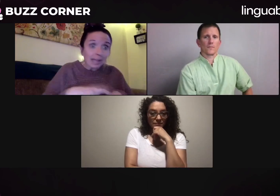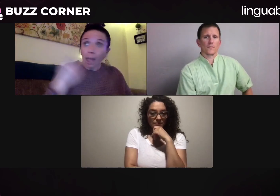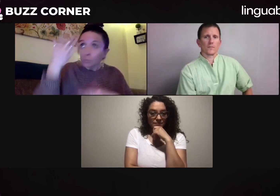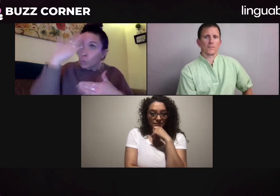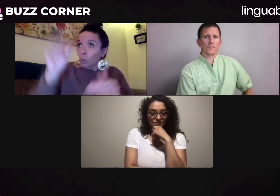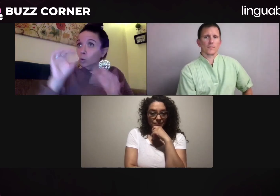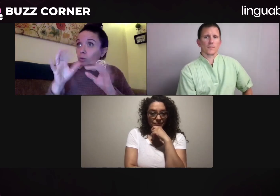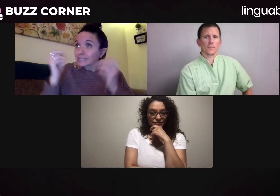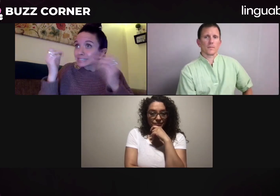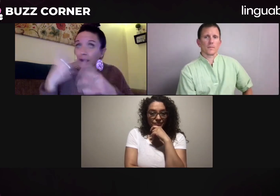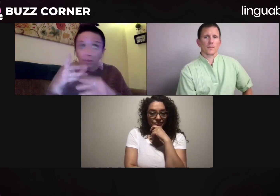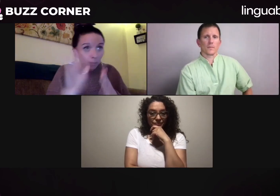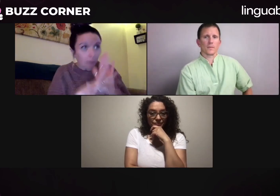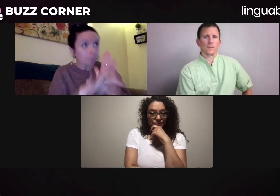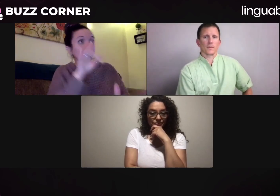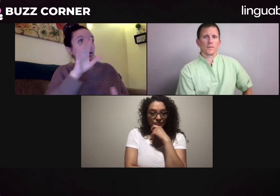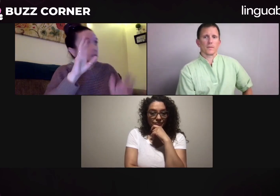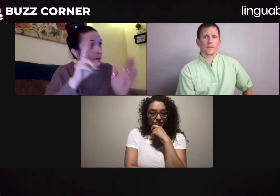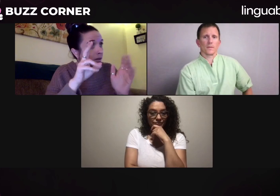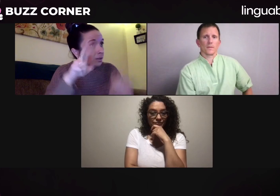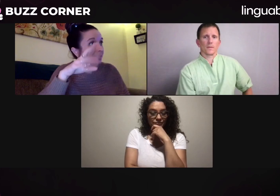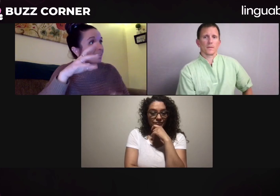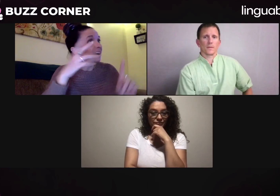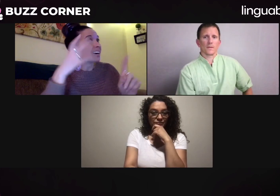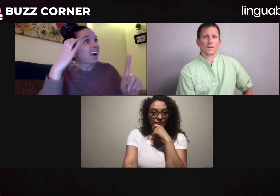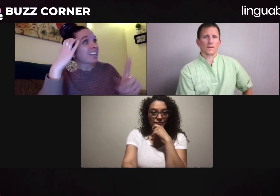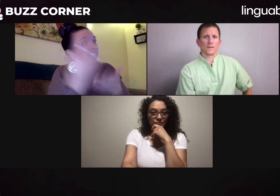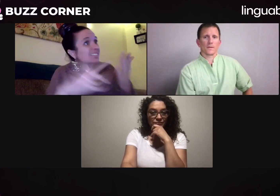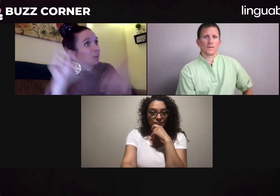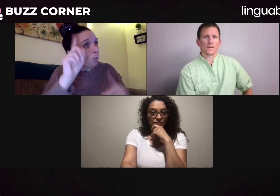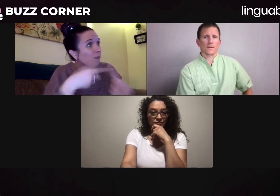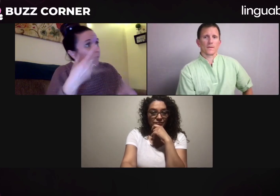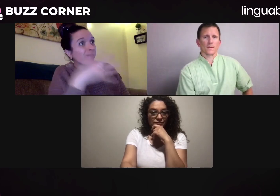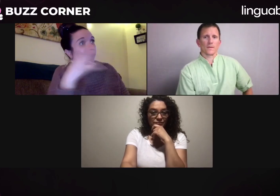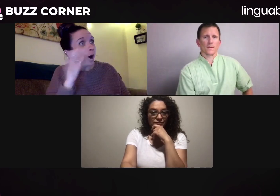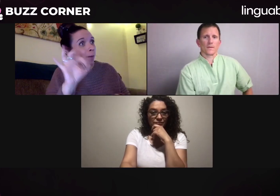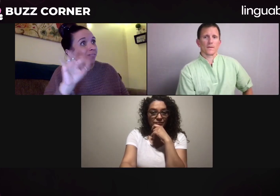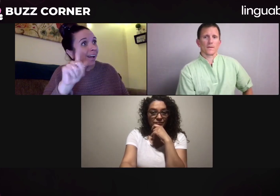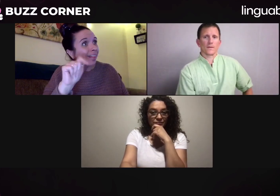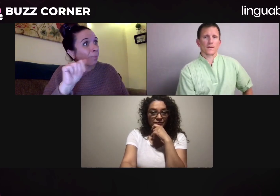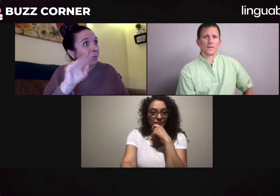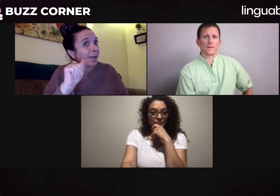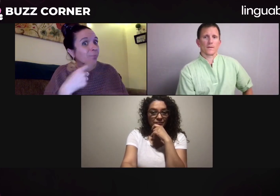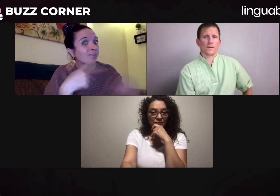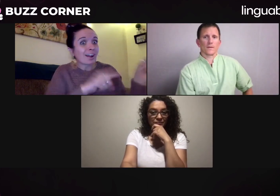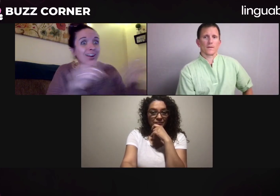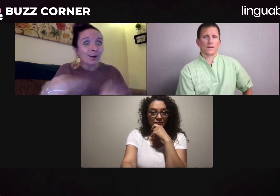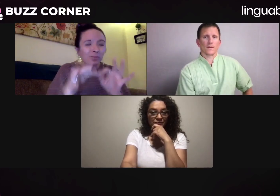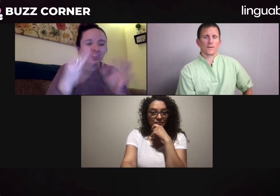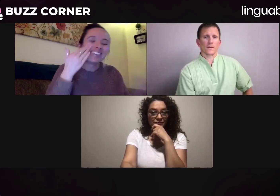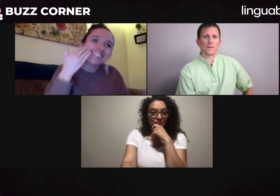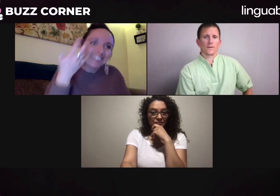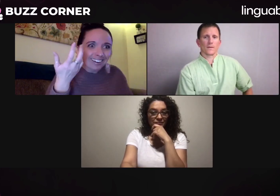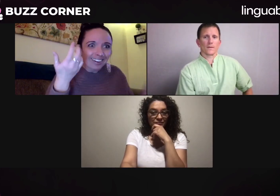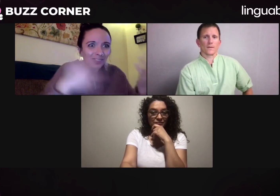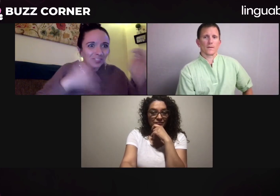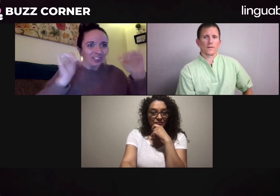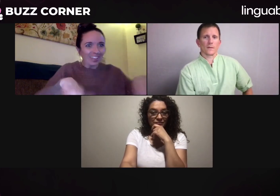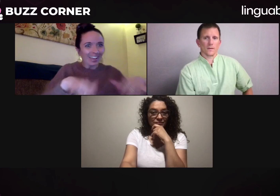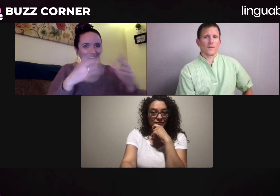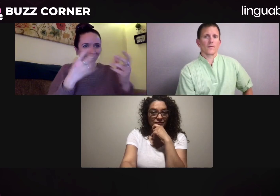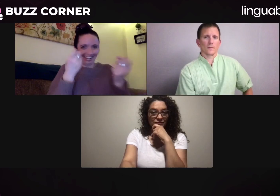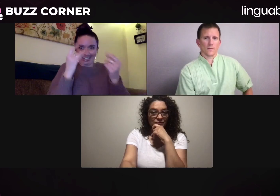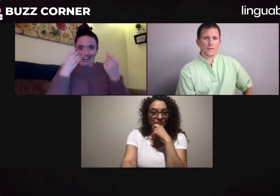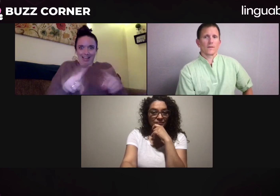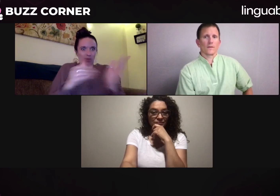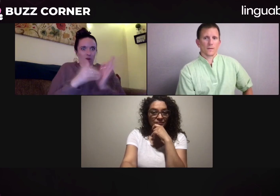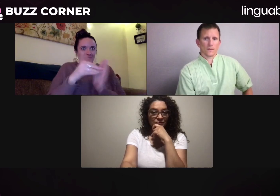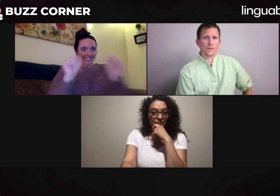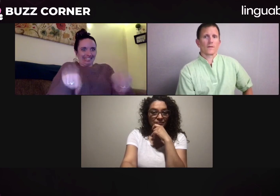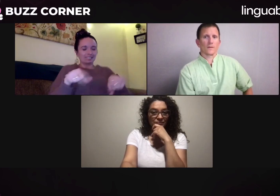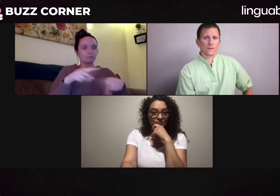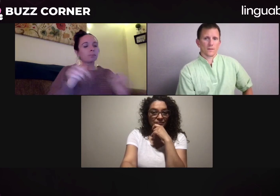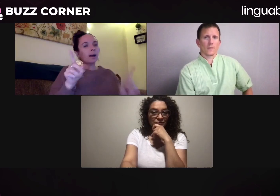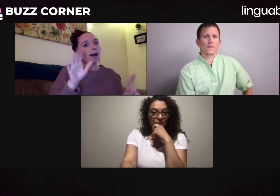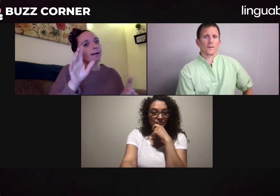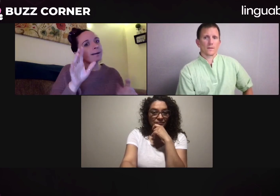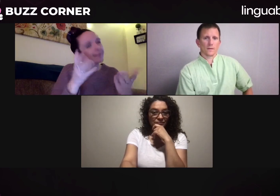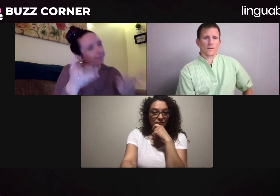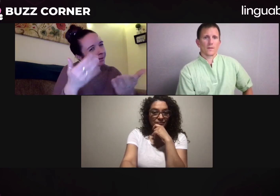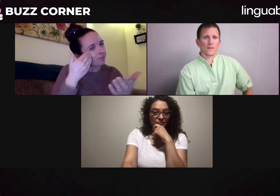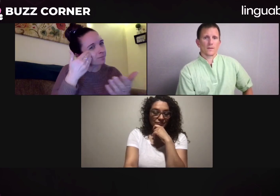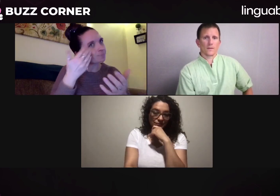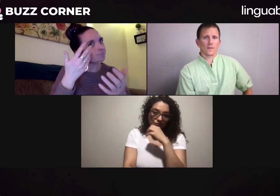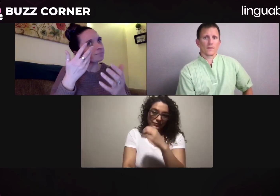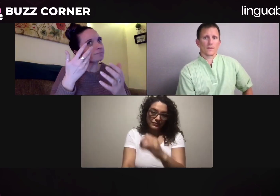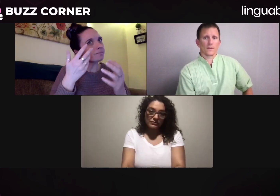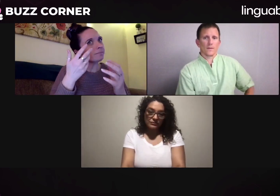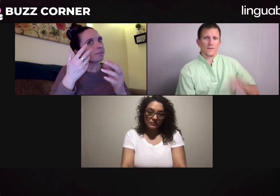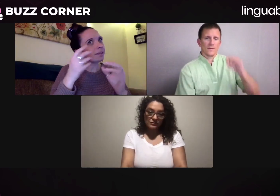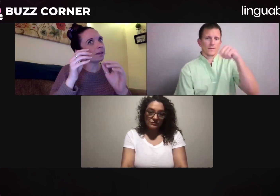So just went ahead and interpreted.